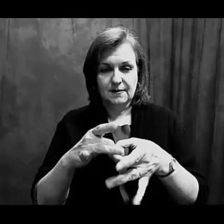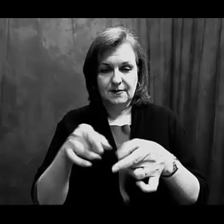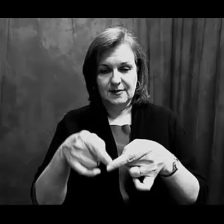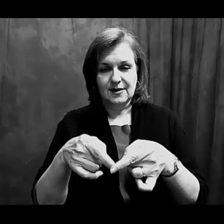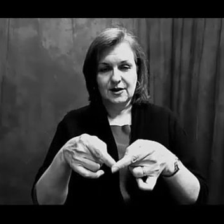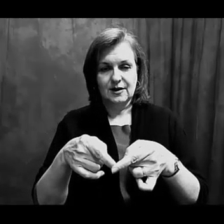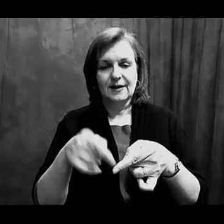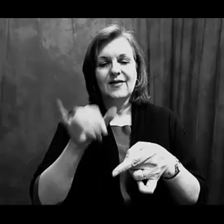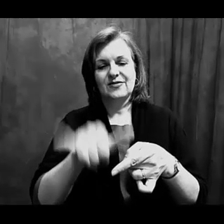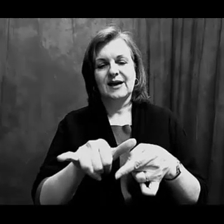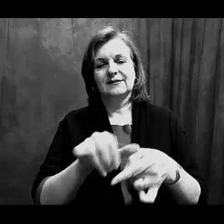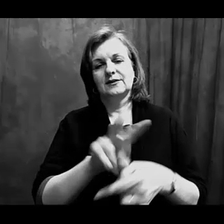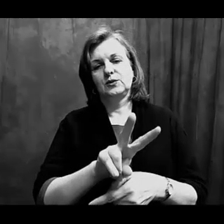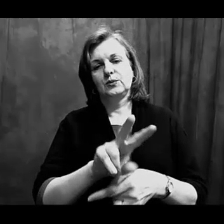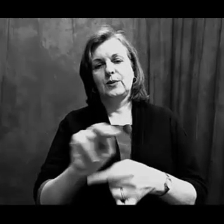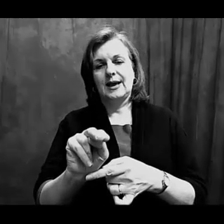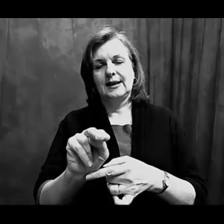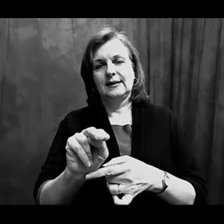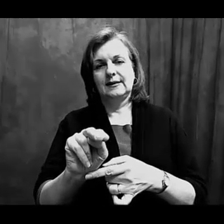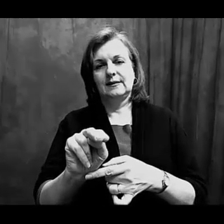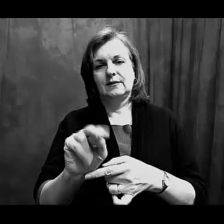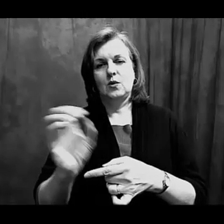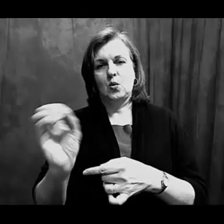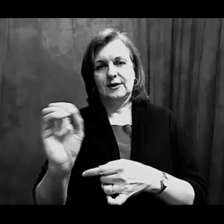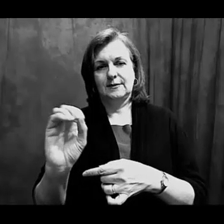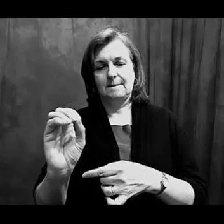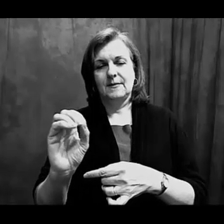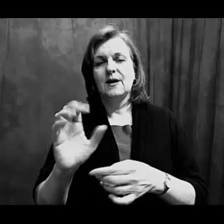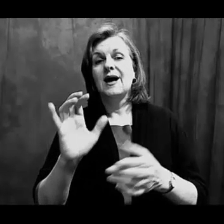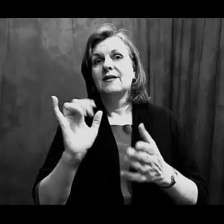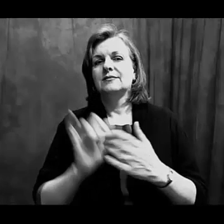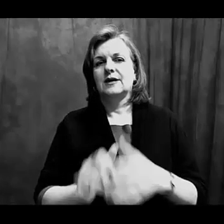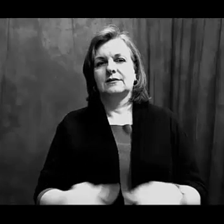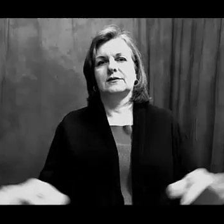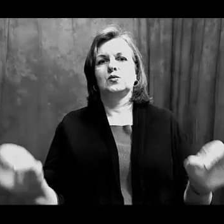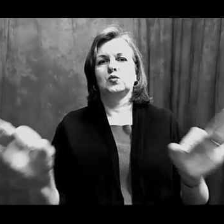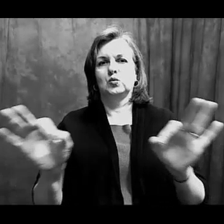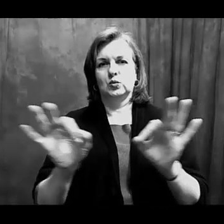are back to being a 2n or a diploid organism this is critical